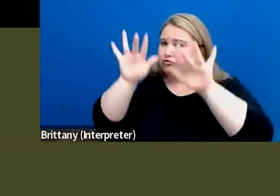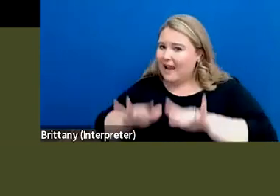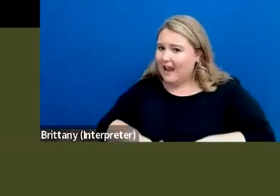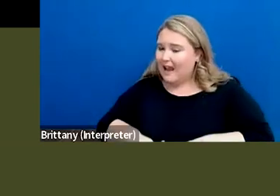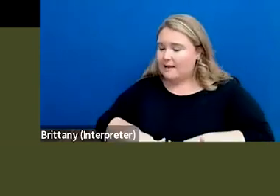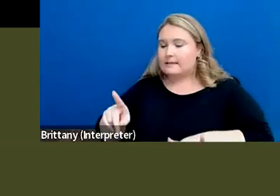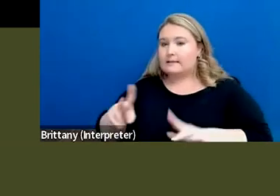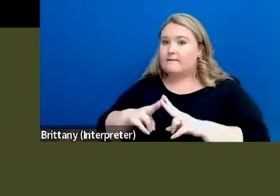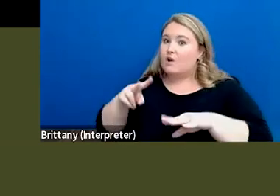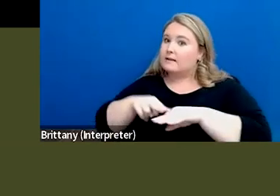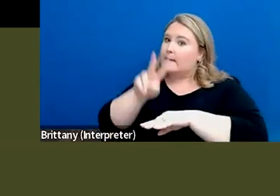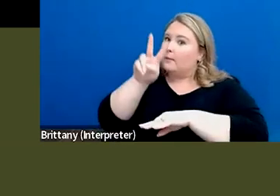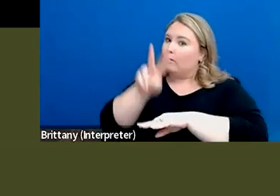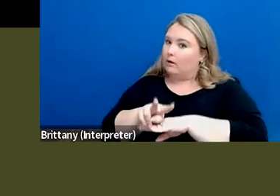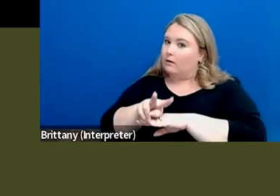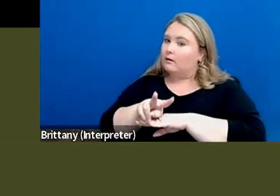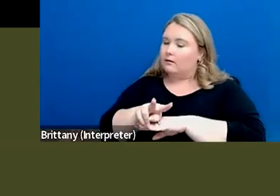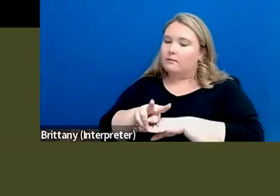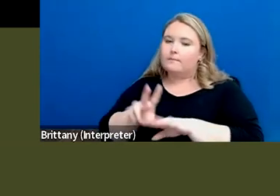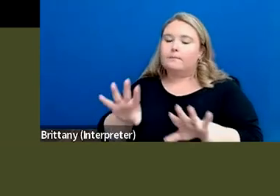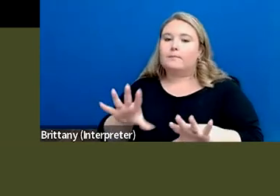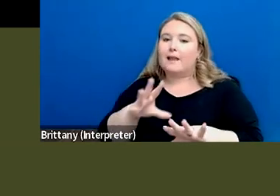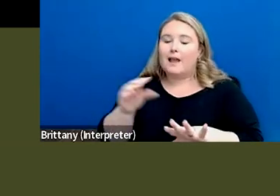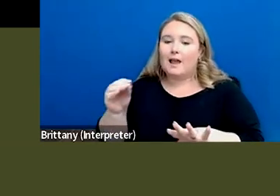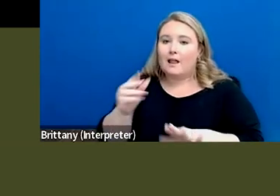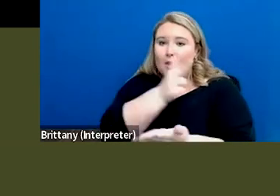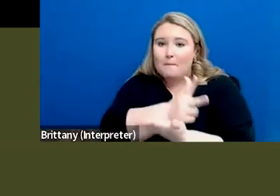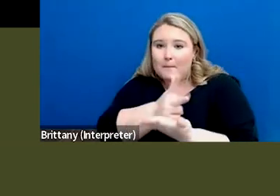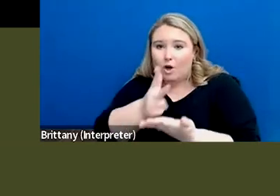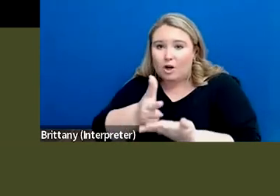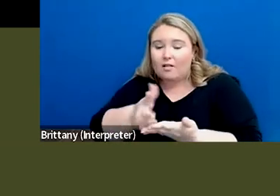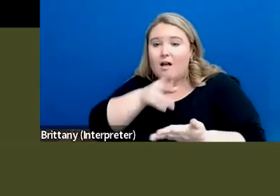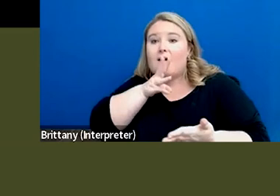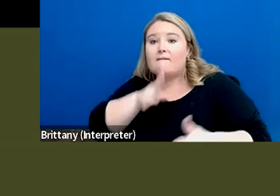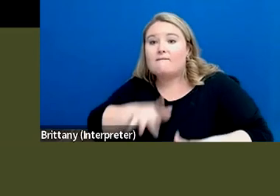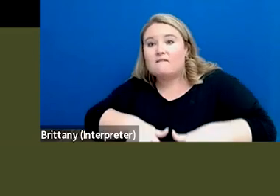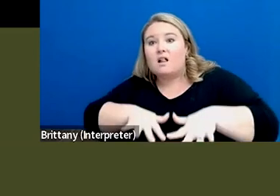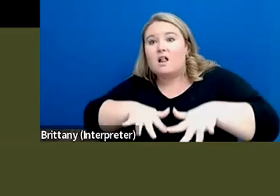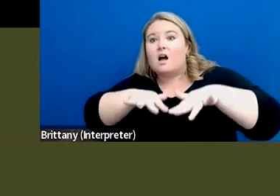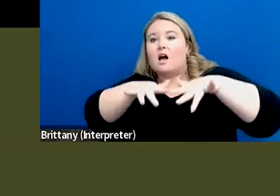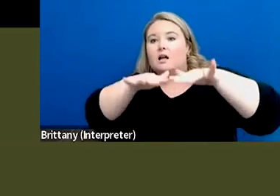and the parking lot floods when it rains. And we did have someone to take some of that stuff